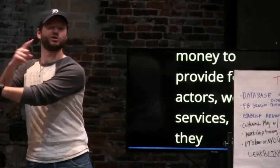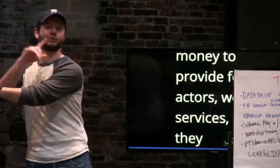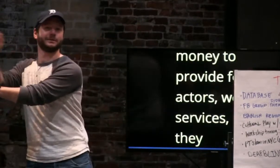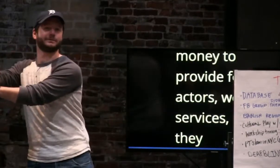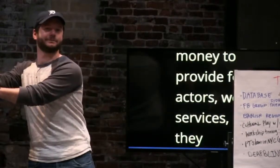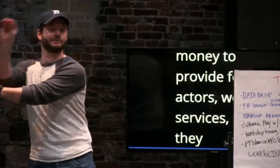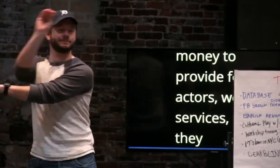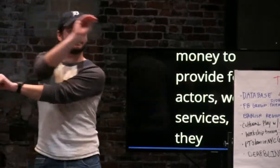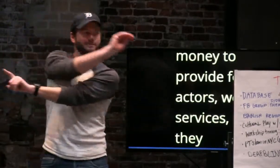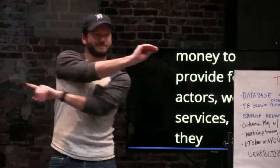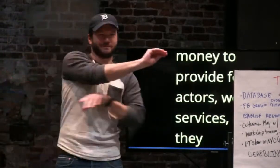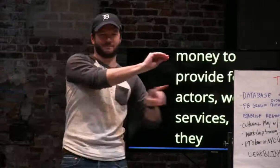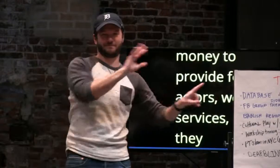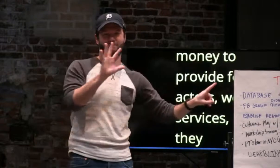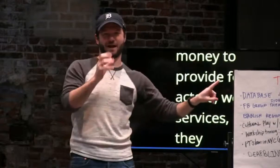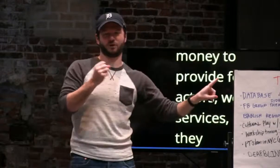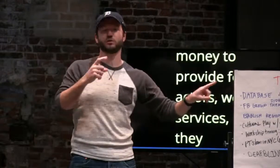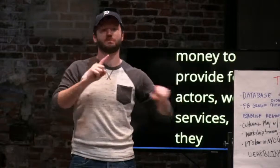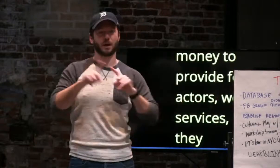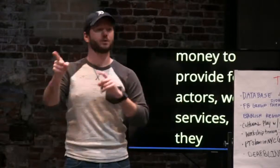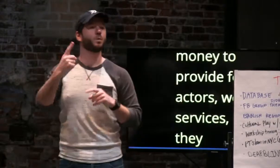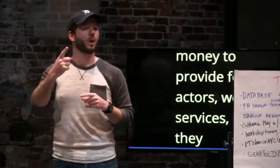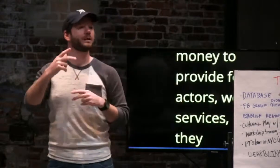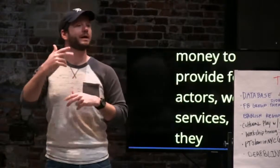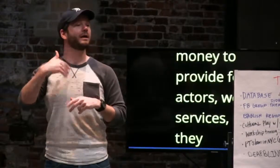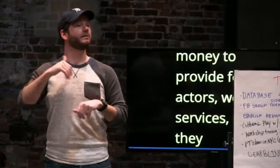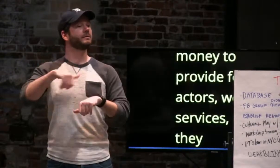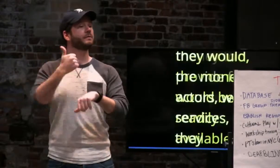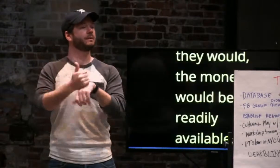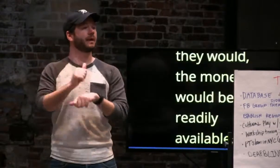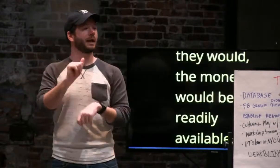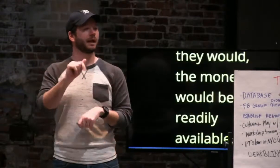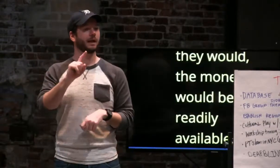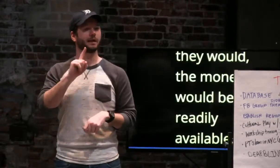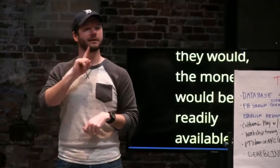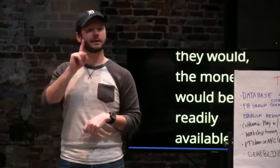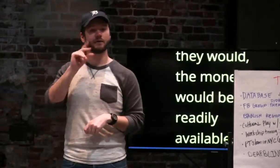We have one, that should've been 50 years. But we want to move it down to five years.